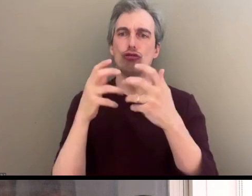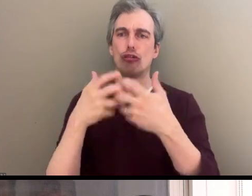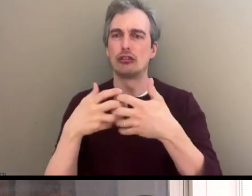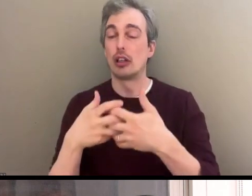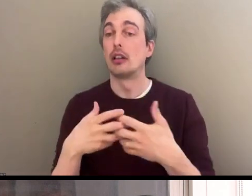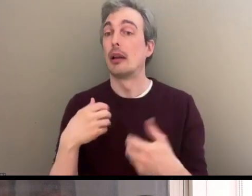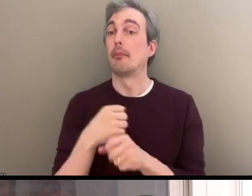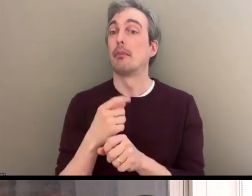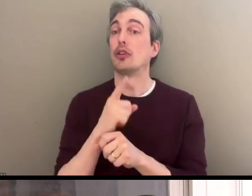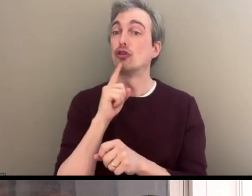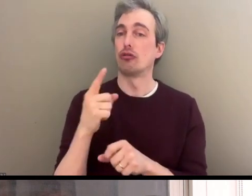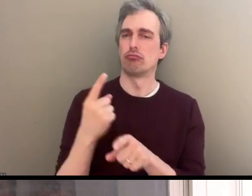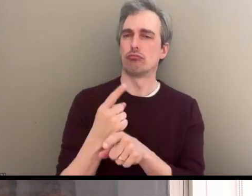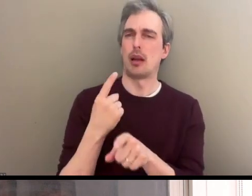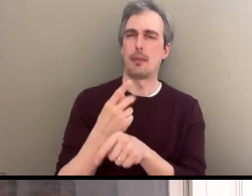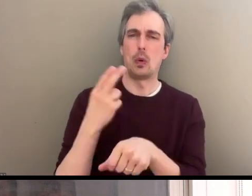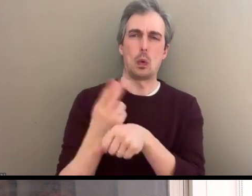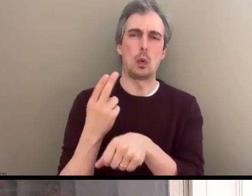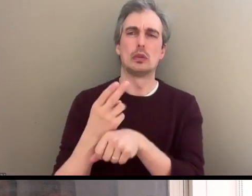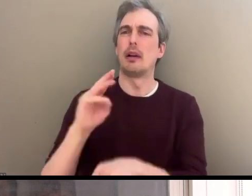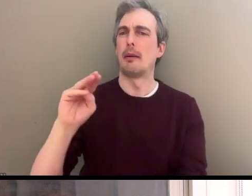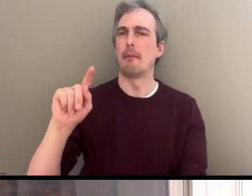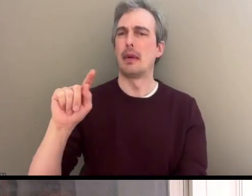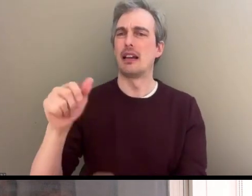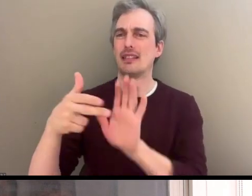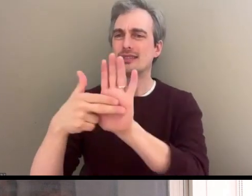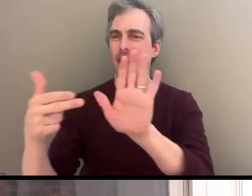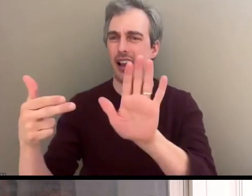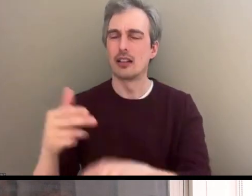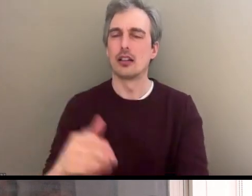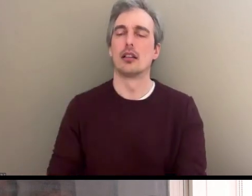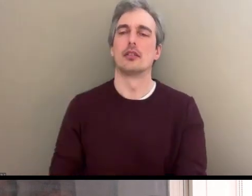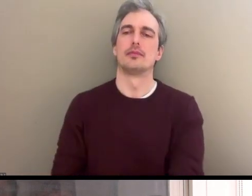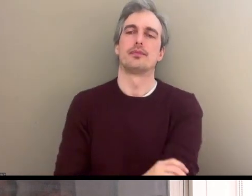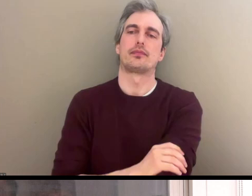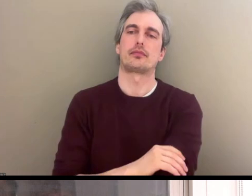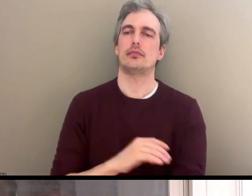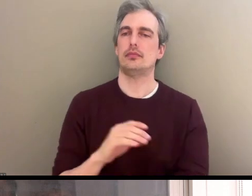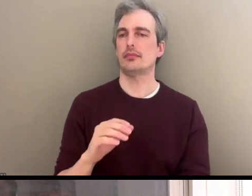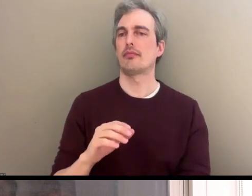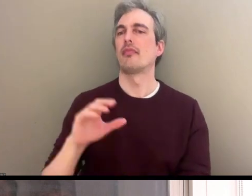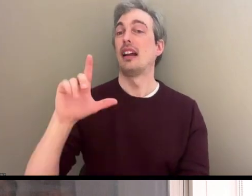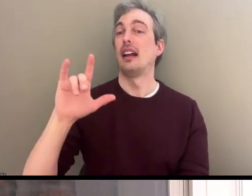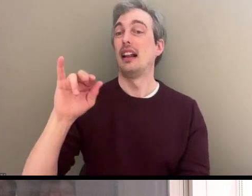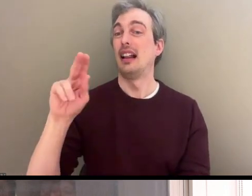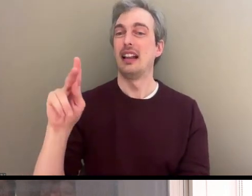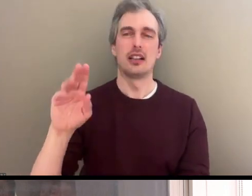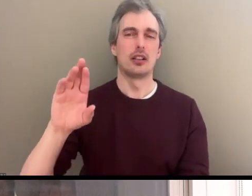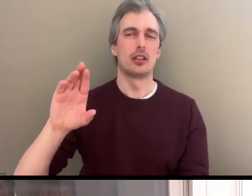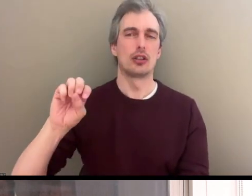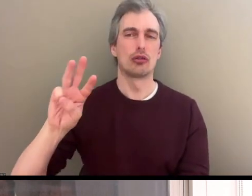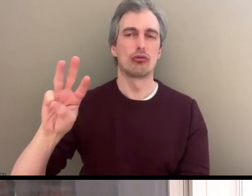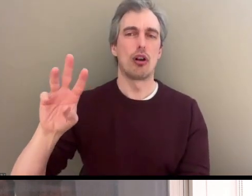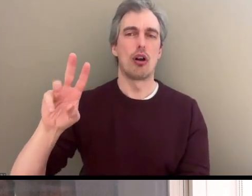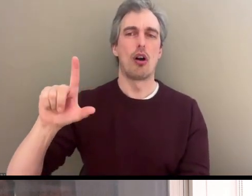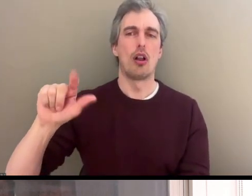sure that the links are crawlable and the text is also crawlable. Is it responsive on mobile? Is it friendly to you?